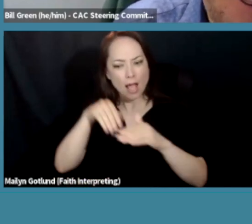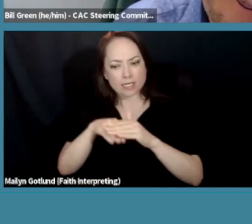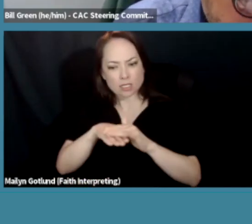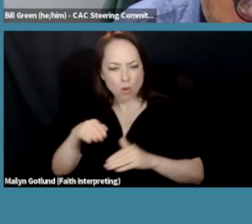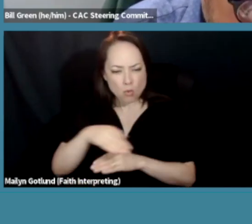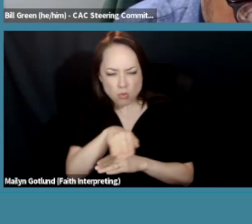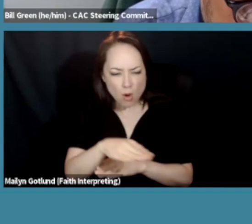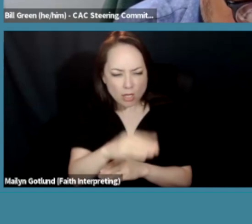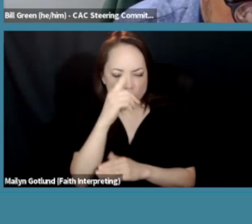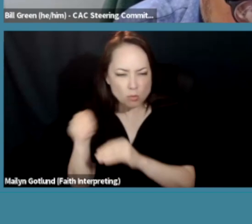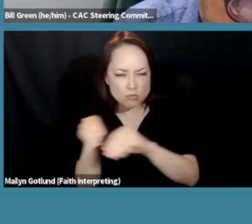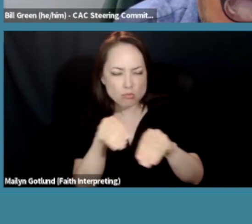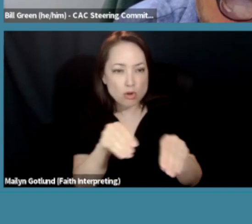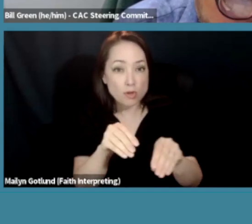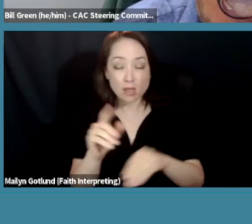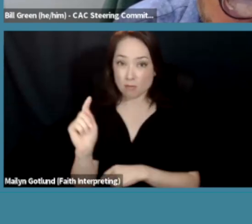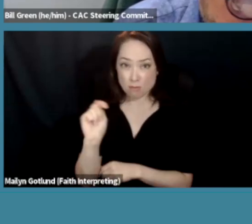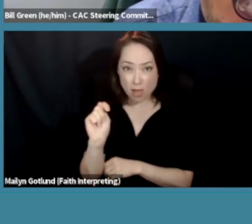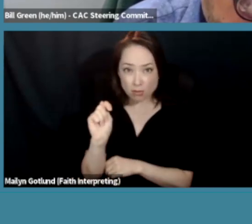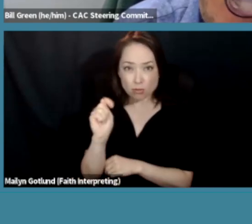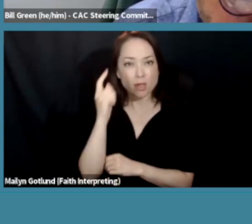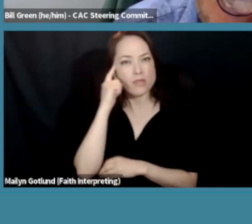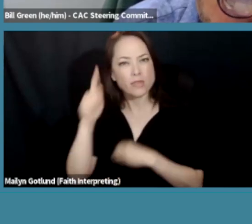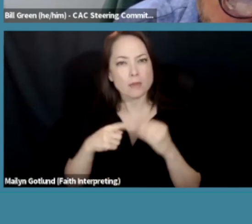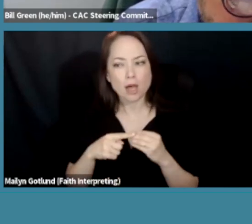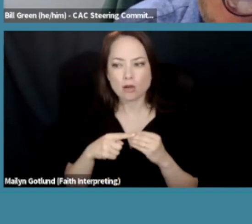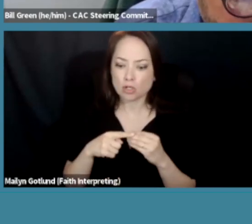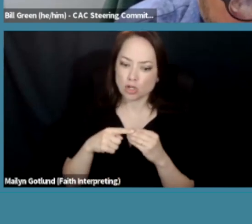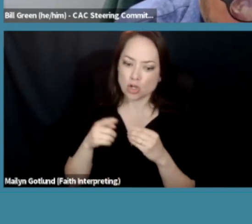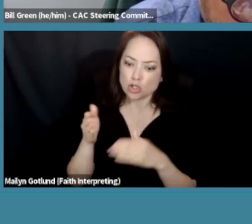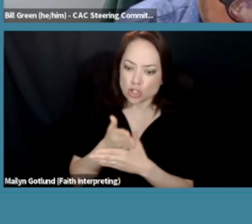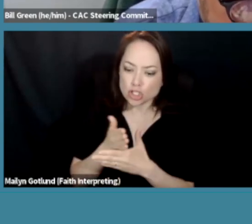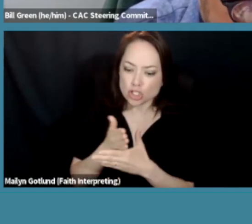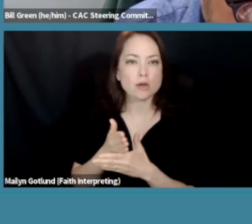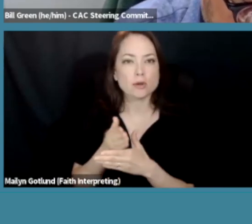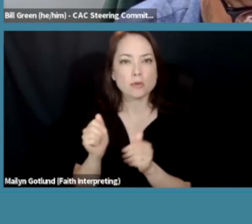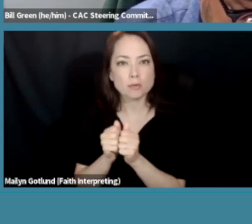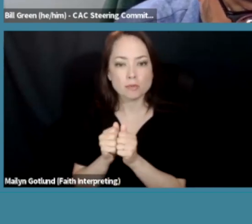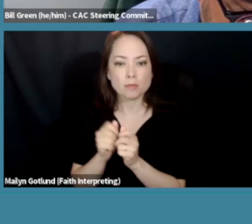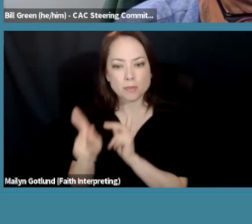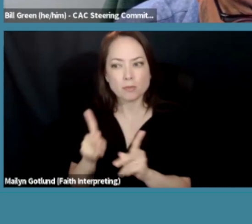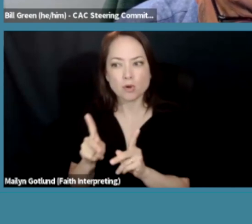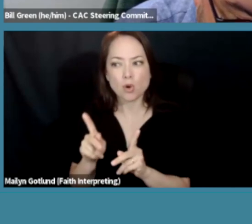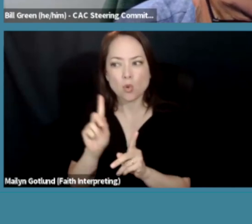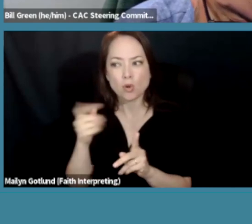When it comes to restrooms, even think about, are you sharing with people places where there automatic fixtures in bathrooms.